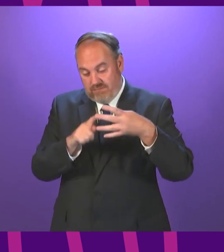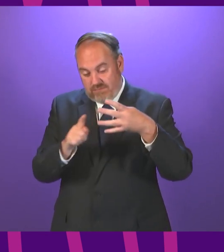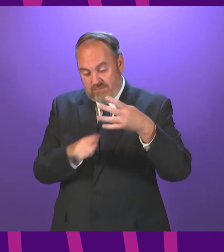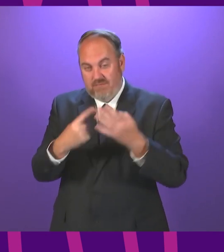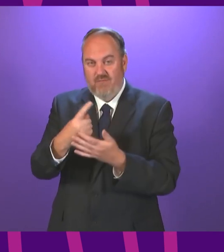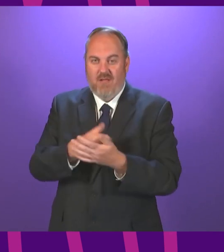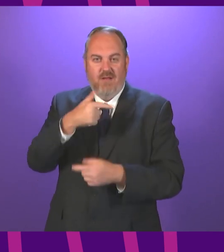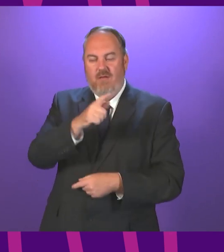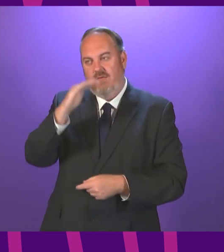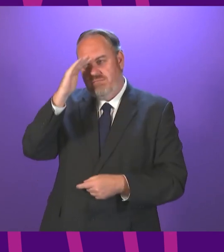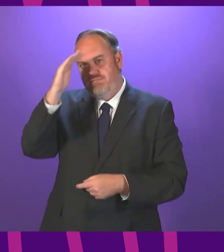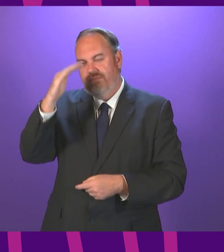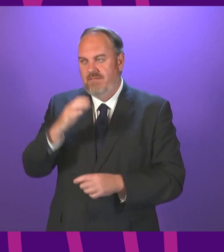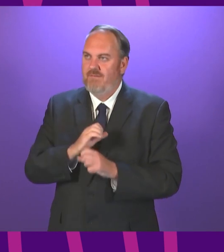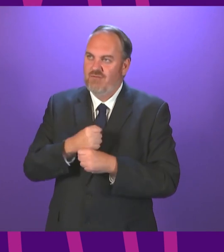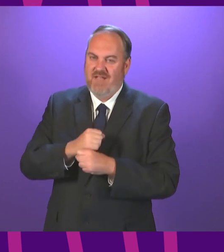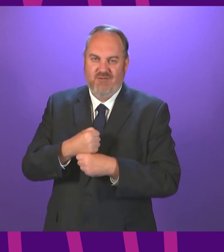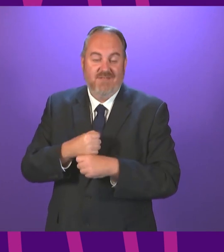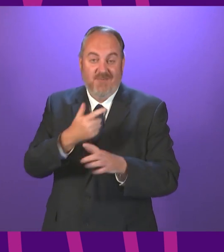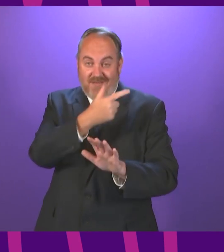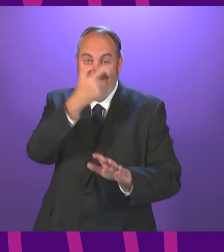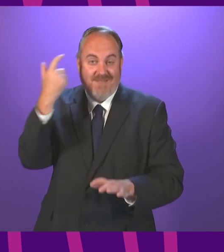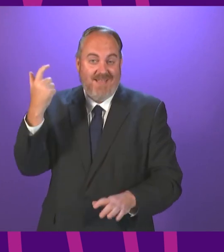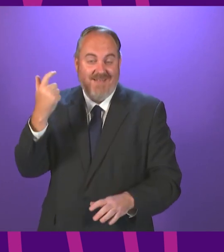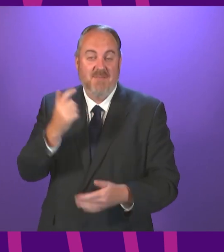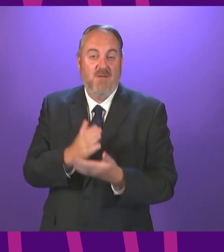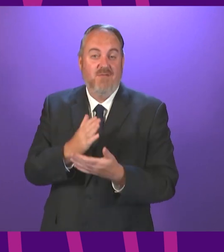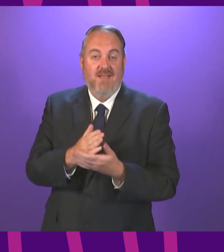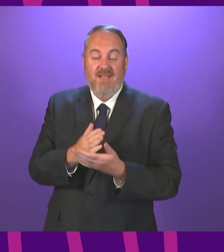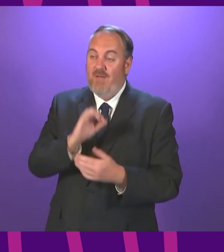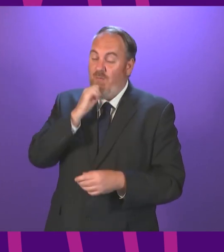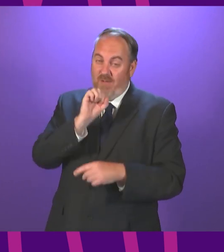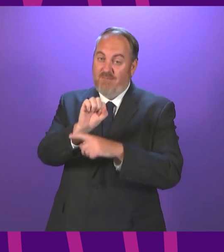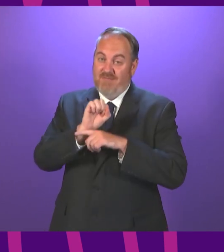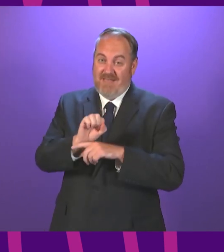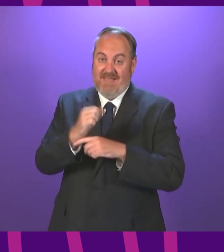though it continues to be—we will help to protect ourselves and our loved ones.